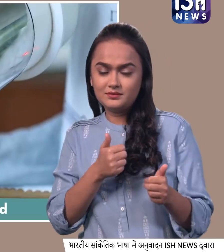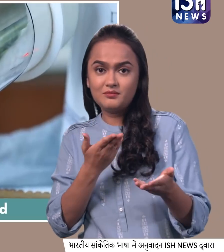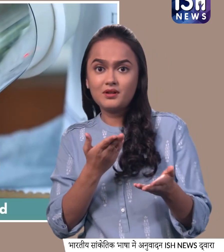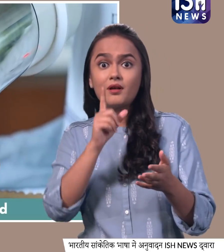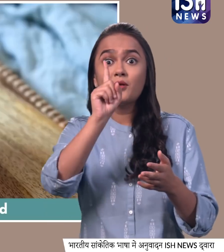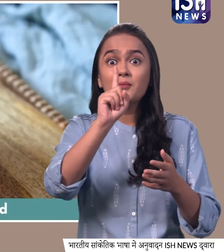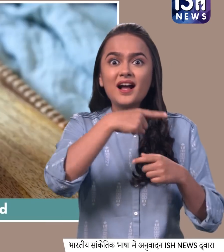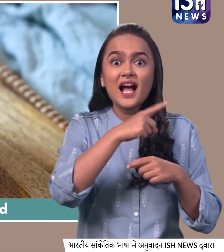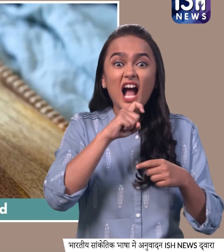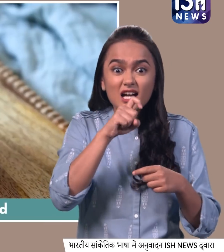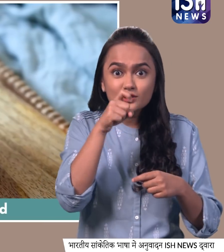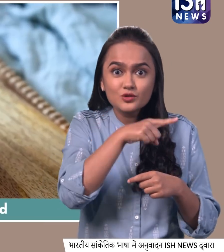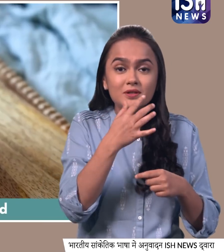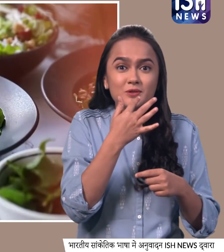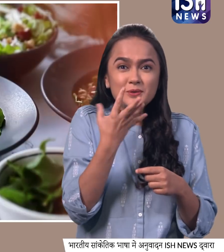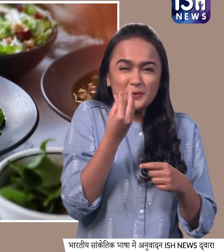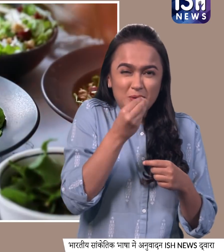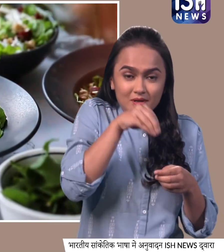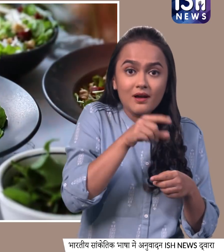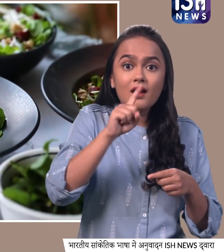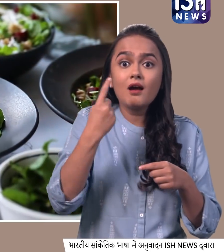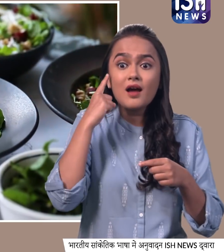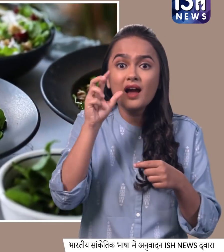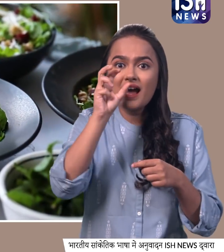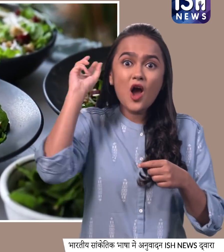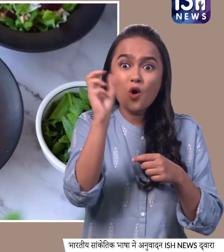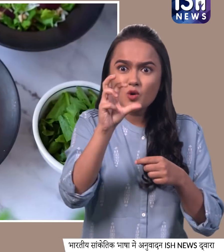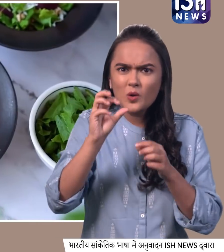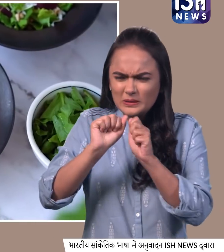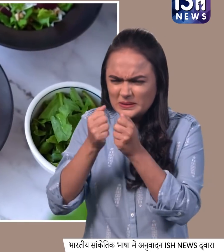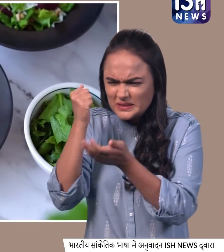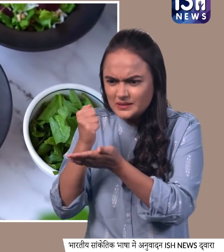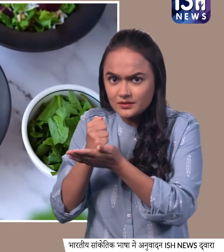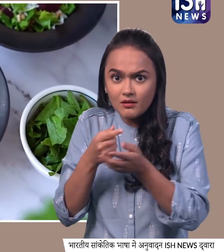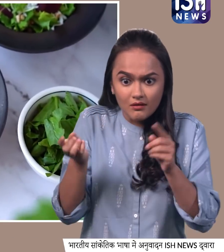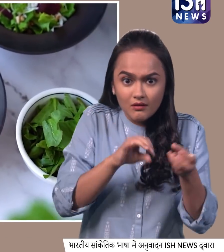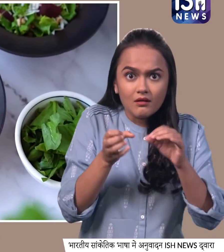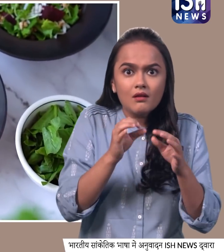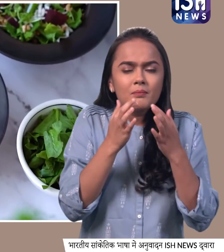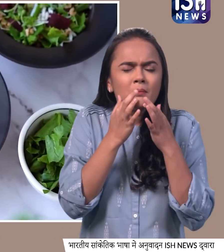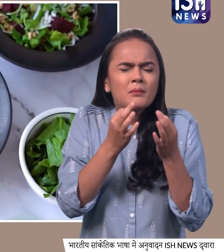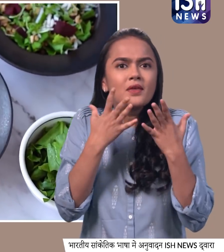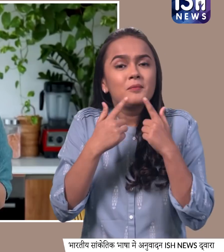But with a sweet date chutney and the crunch of walnuts, you can make a veggie like spinach tasty too